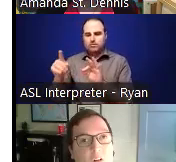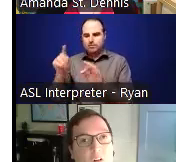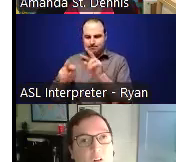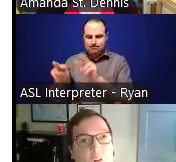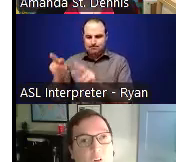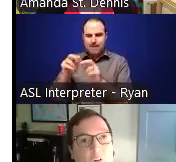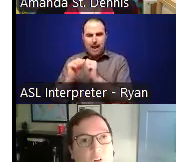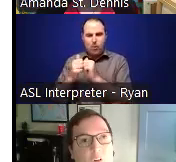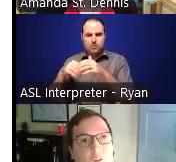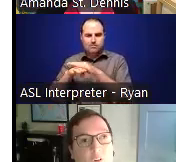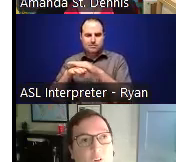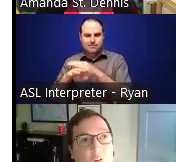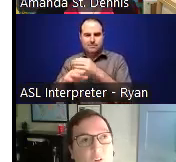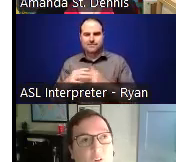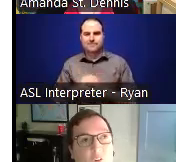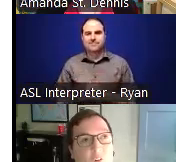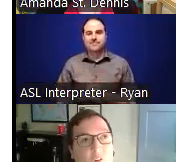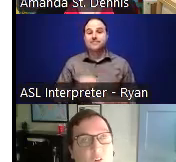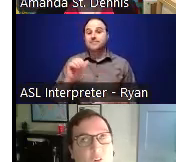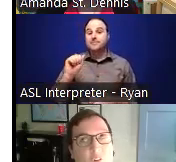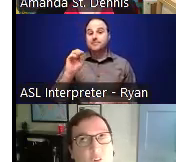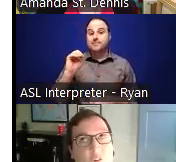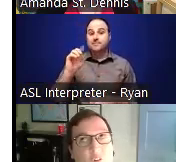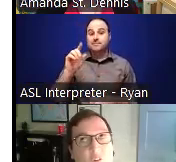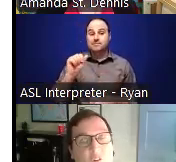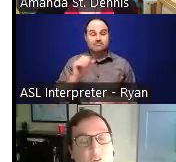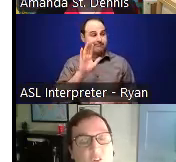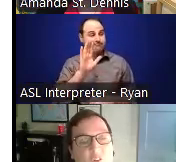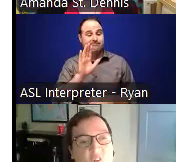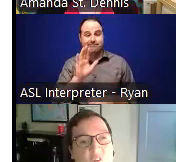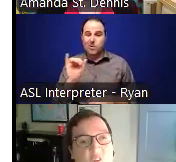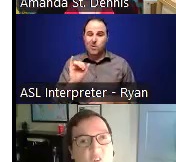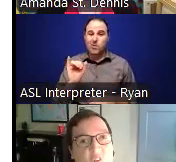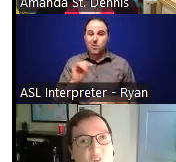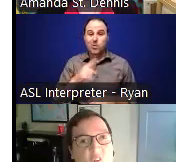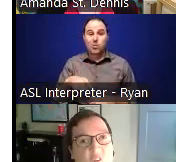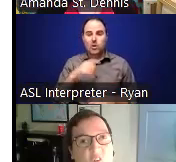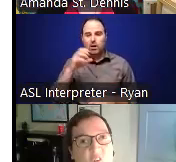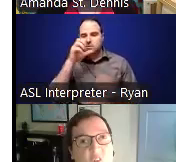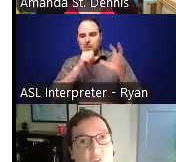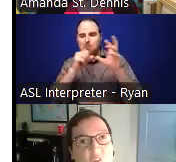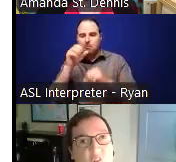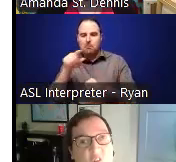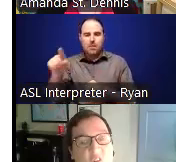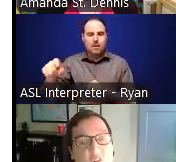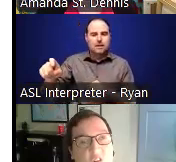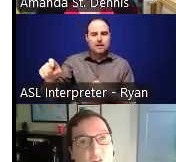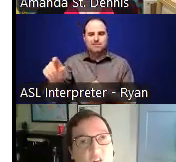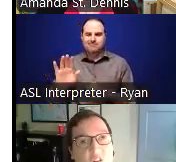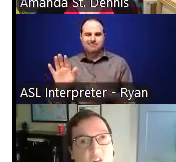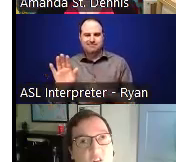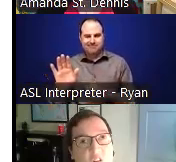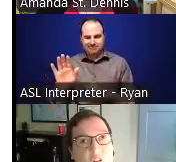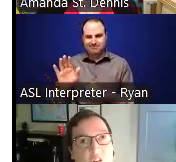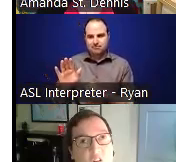as to what people needed. We tried to accommodate as many learning needs and ways of accessing